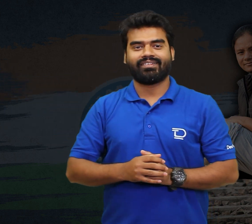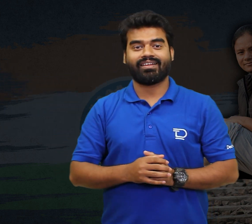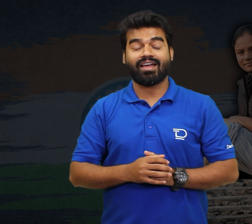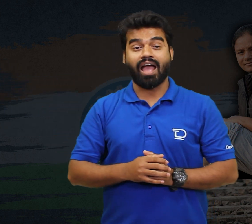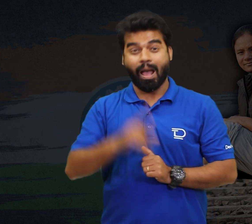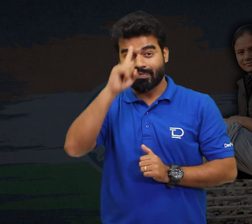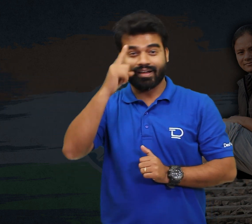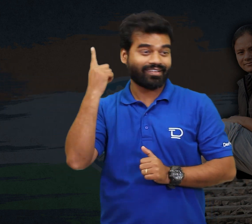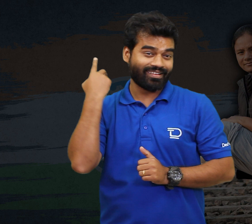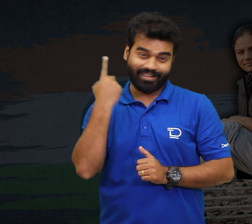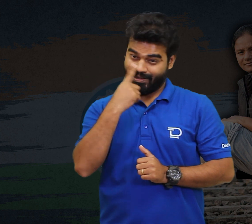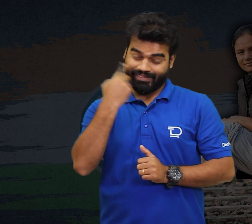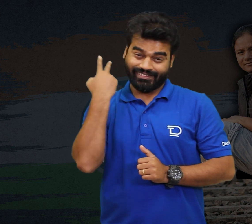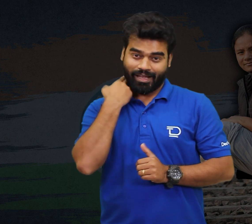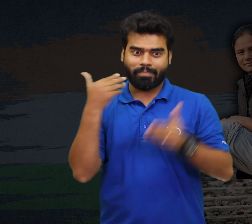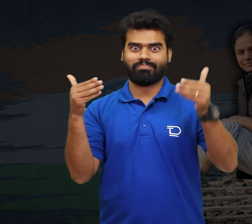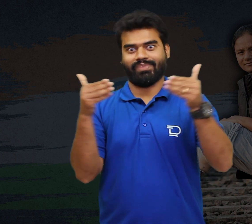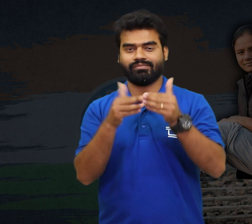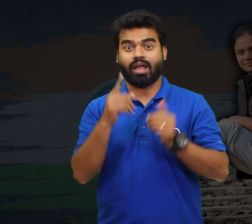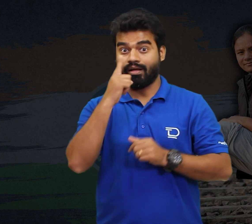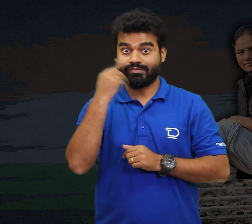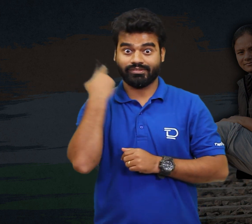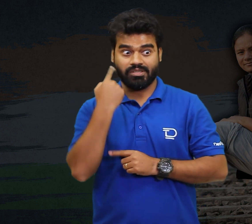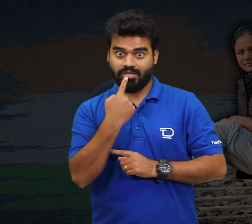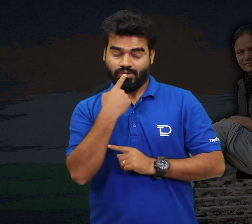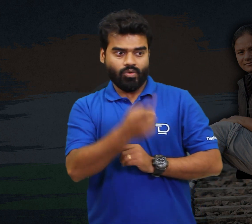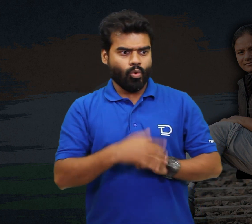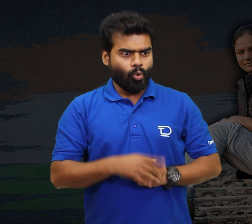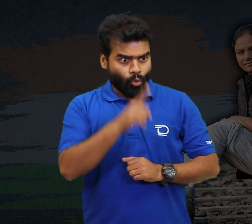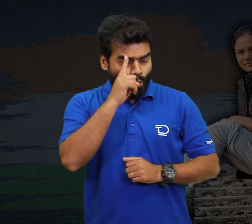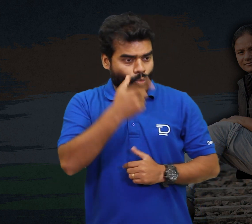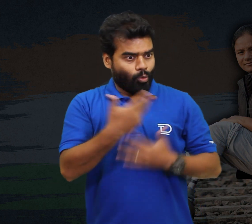Bachendri pal said Arunima